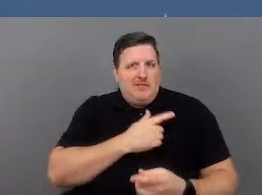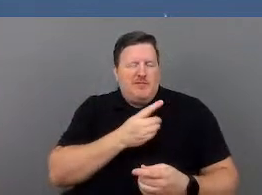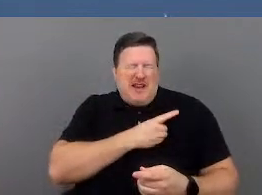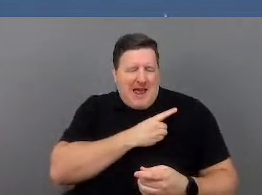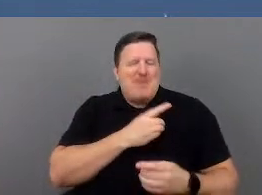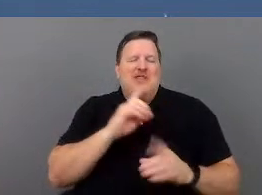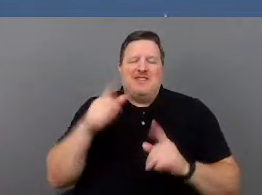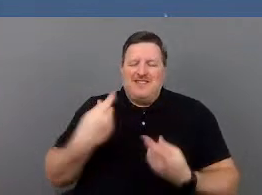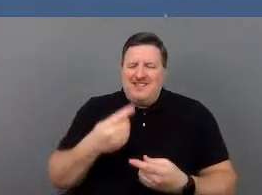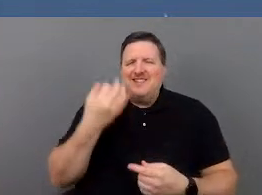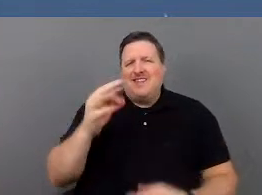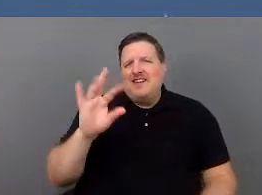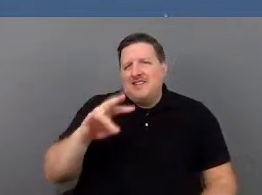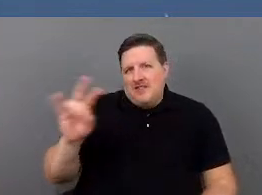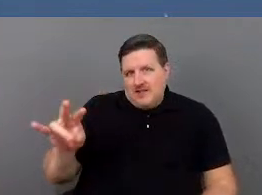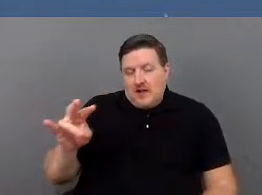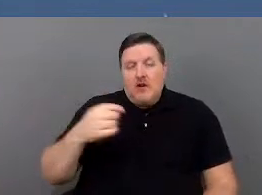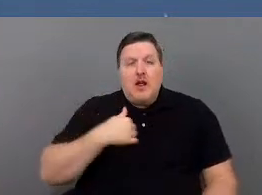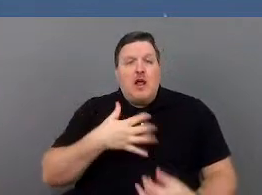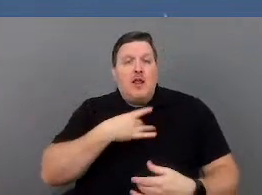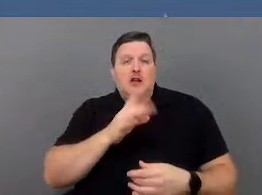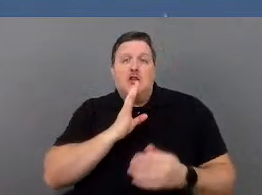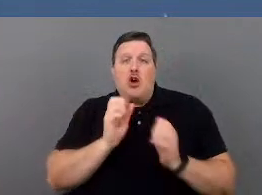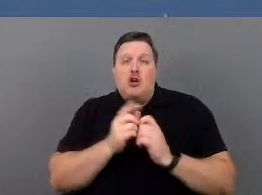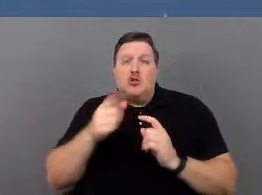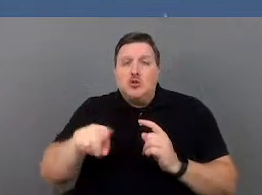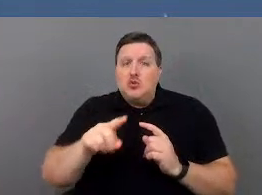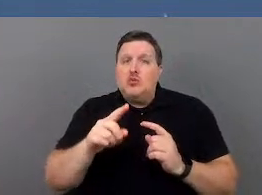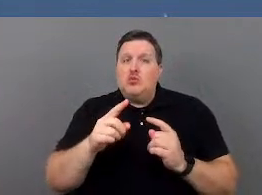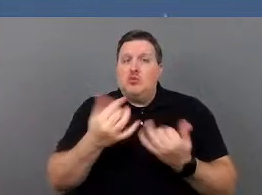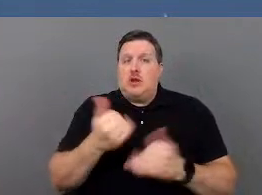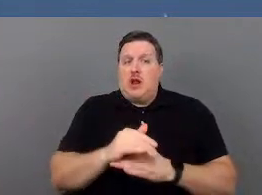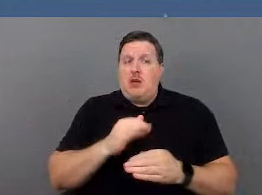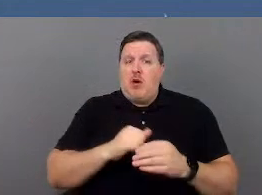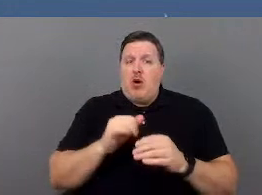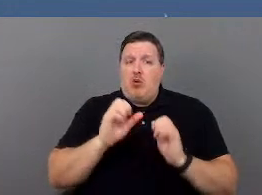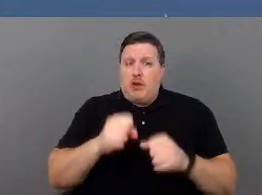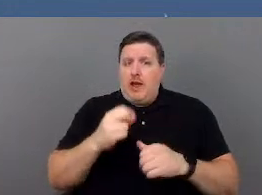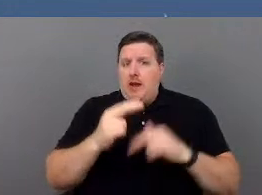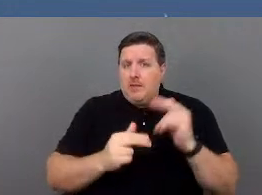I'D LIKE TO TALK TO YOU TONIGHT ABOUT OUR NEED TO WORK TOGETHER TO BUILD A CITY WHERE EVERYONE CAN THRIVE, REGARDLESS OF THEIR ZIP CODE.